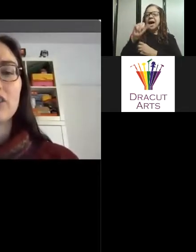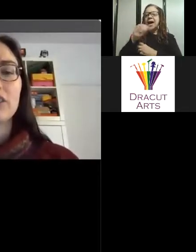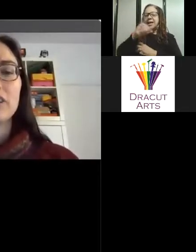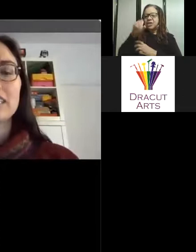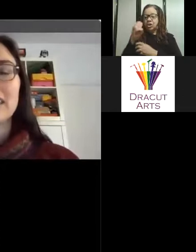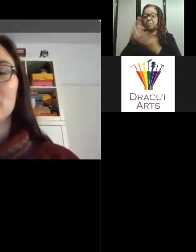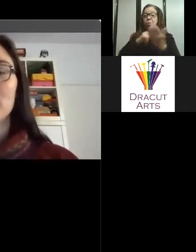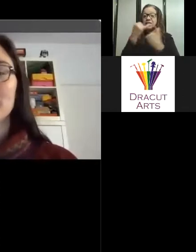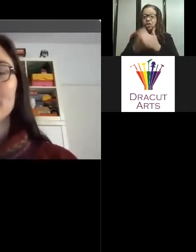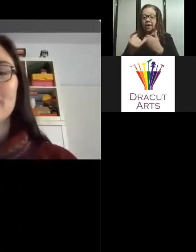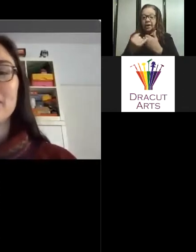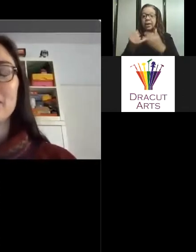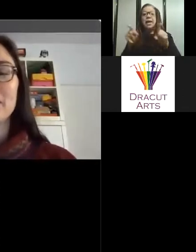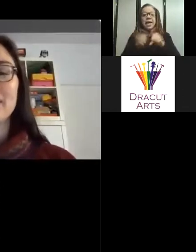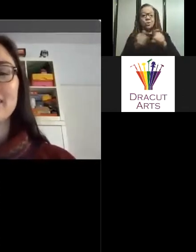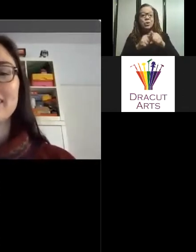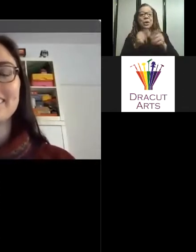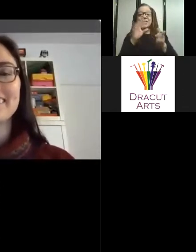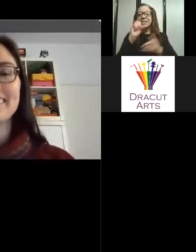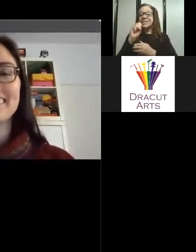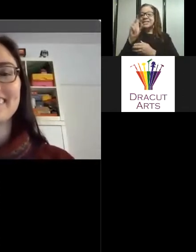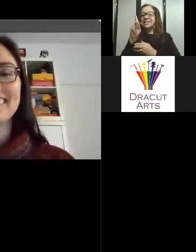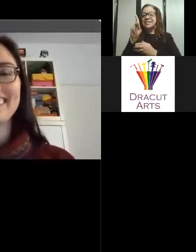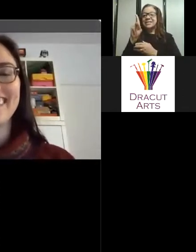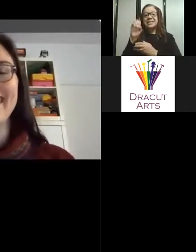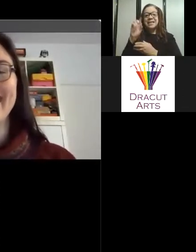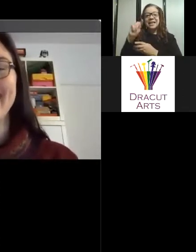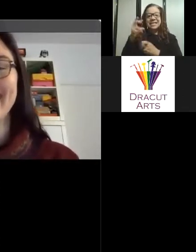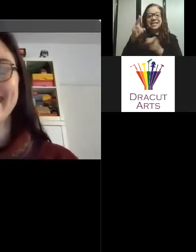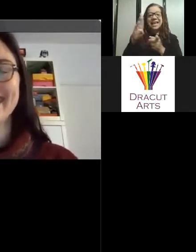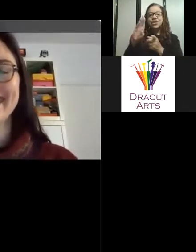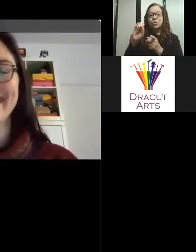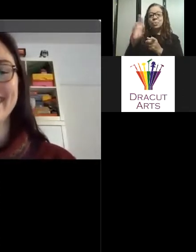"Sharjah Sketch Book"... do you have this one? Oh yes I do. Uh, right,